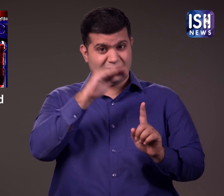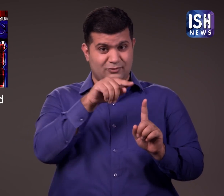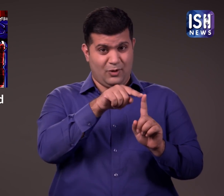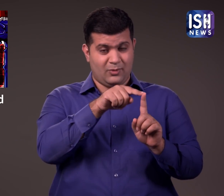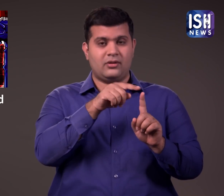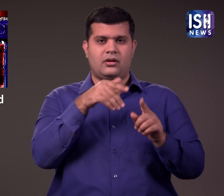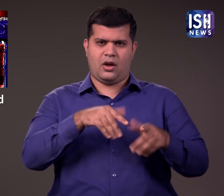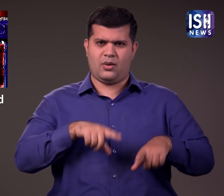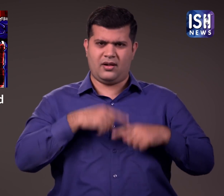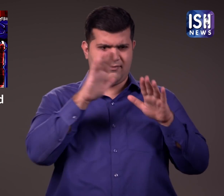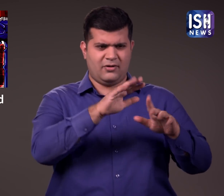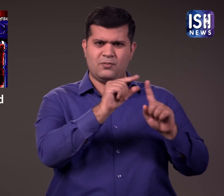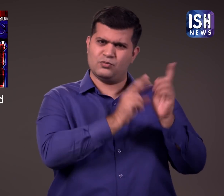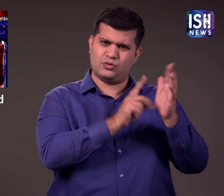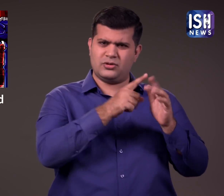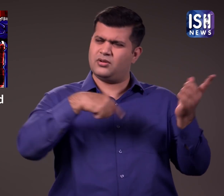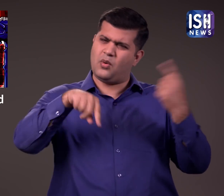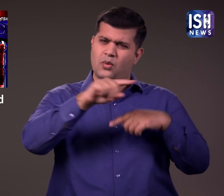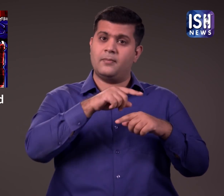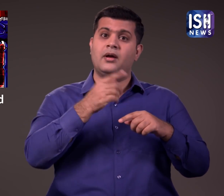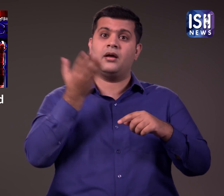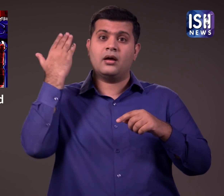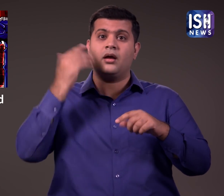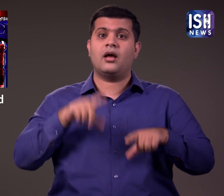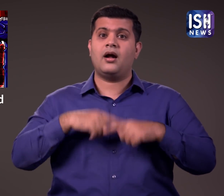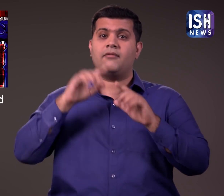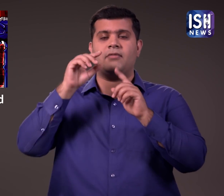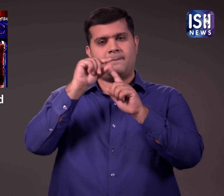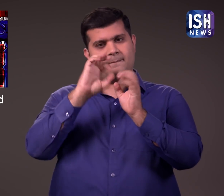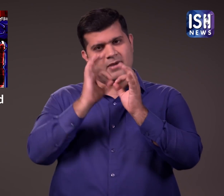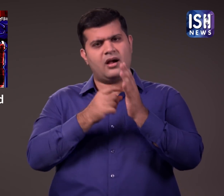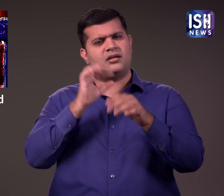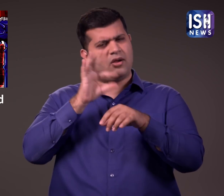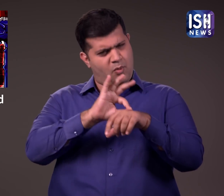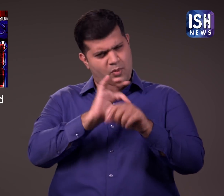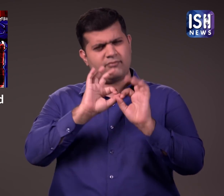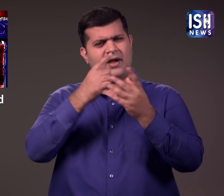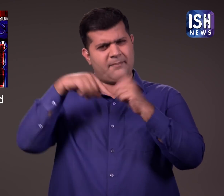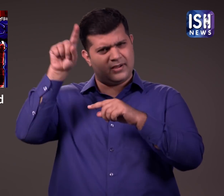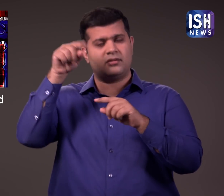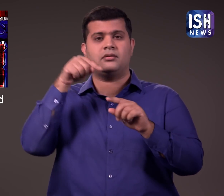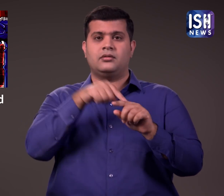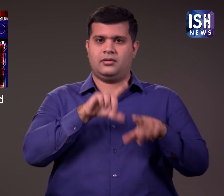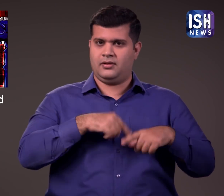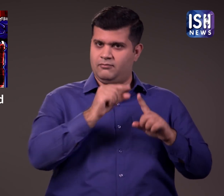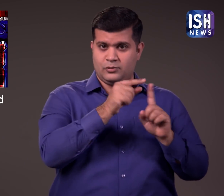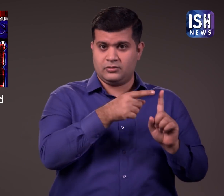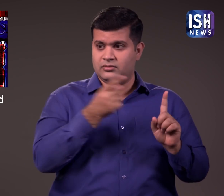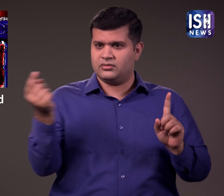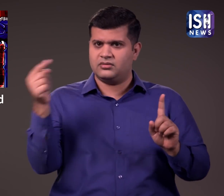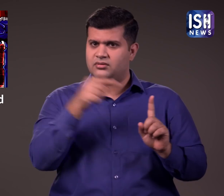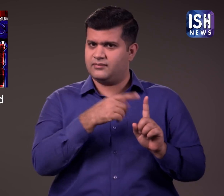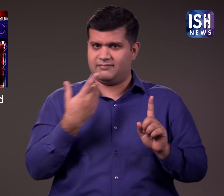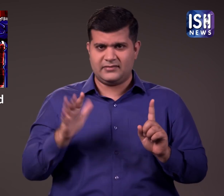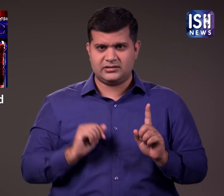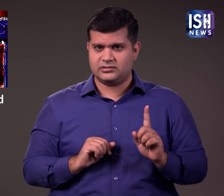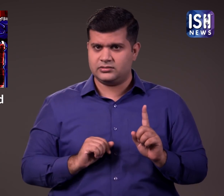The girl currently lives in pune, where she faced the same treatment. She is originally from Bihar